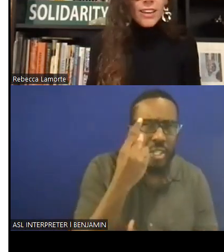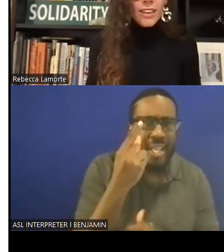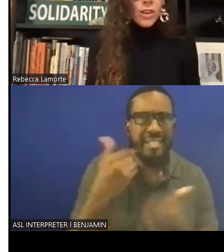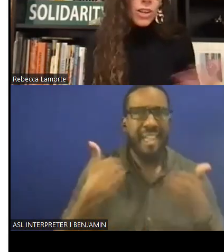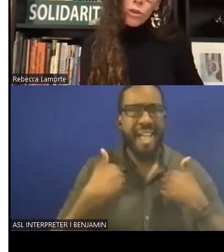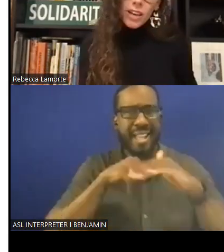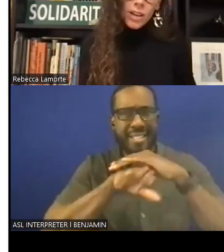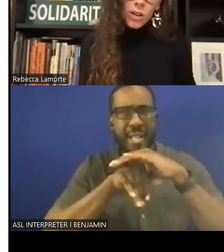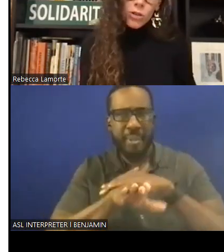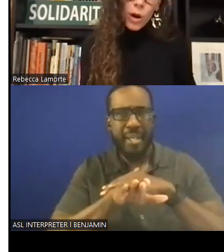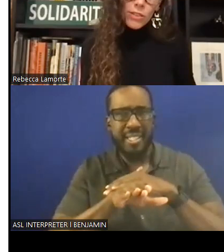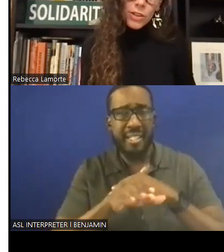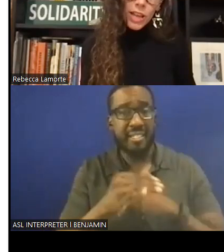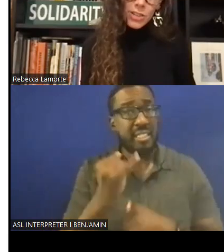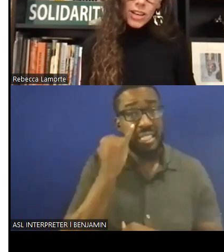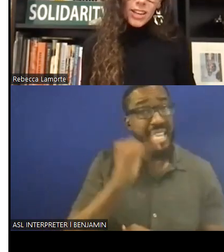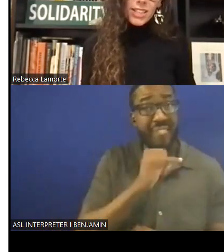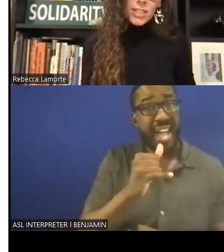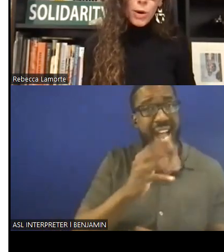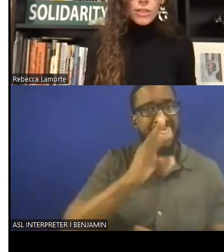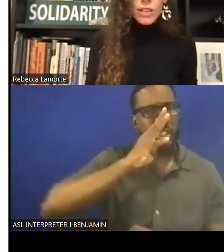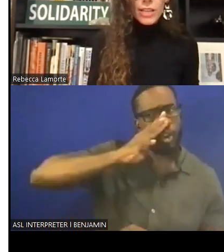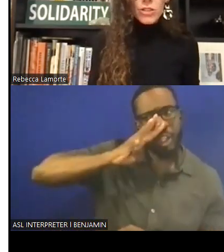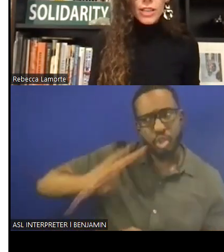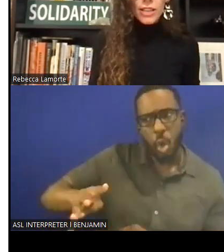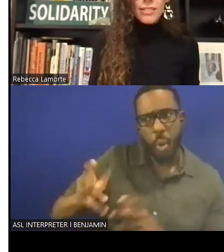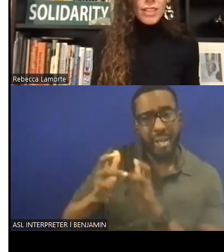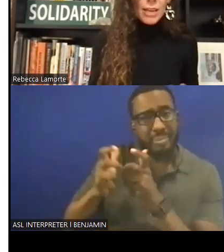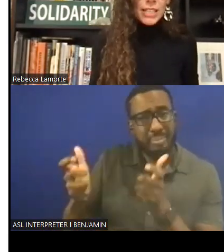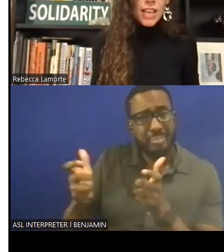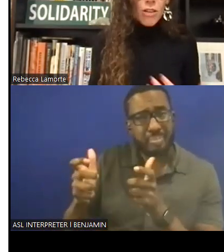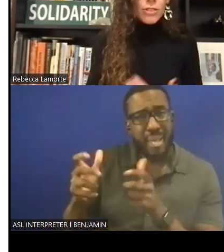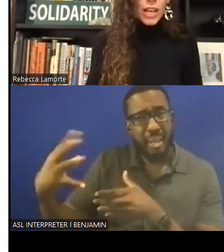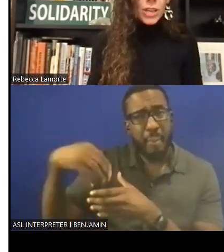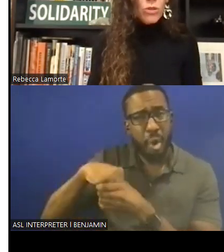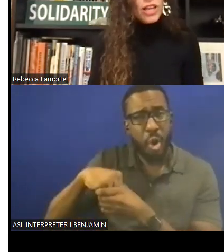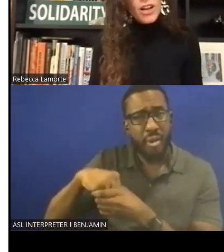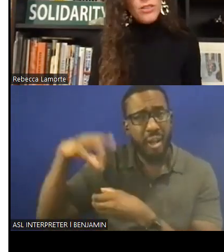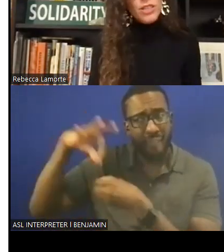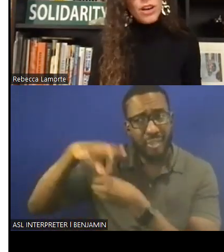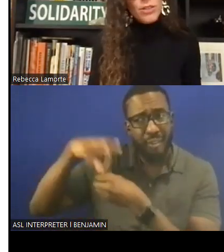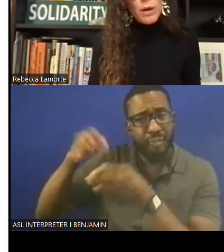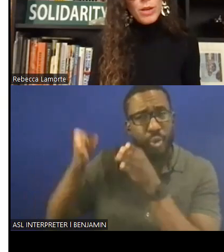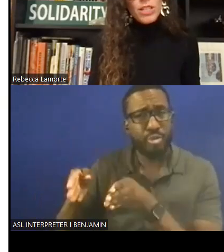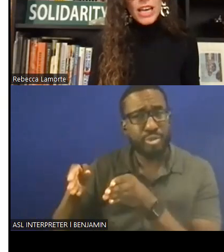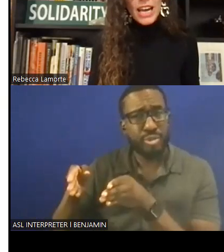you're ignoring a huge part of your electorate. And it's a part of the electorate that, like myself, like you, like others here on this webinar tonight,